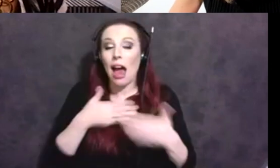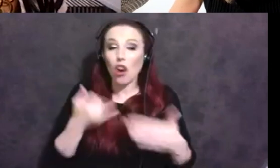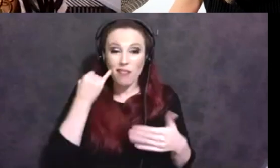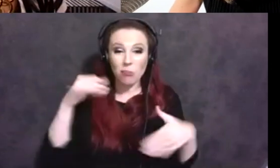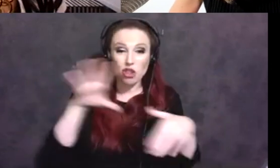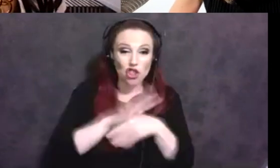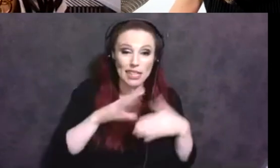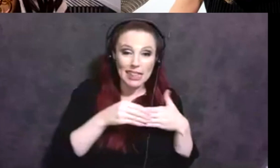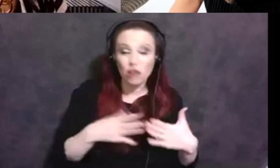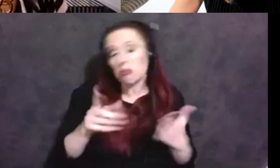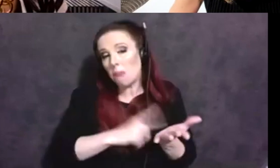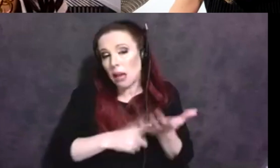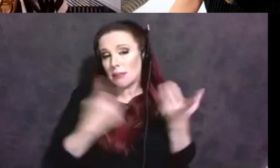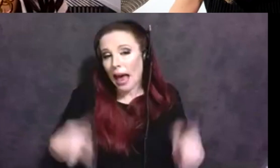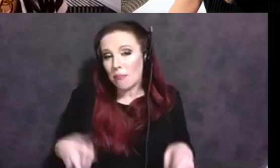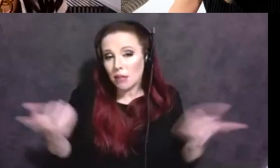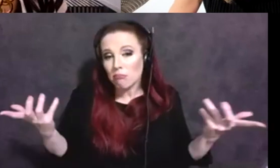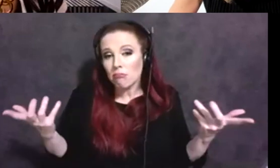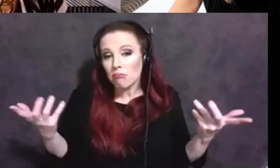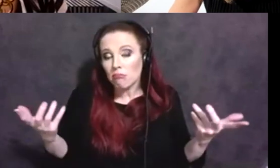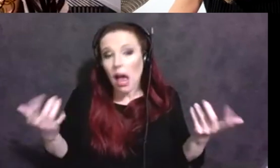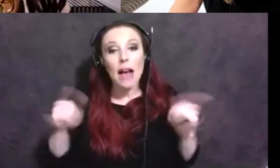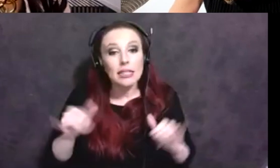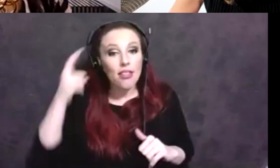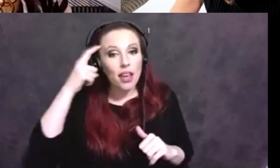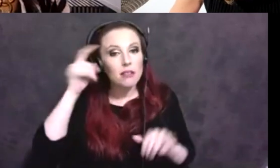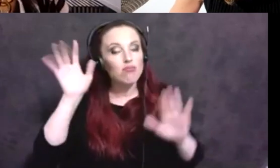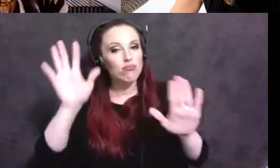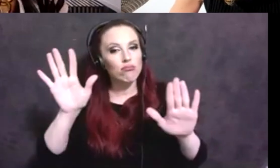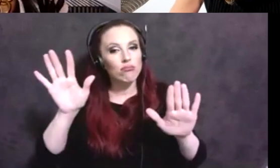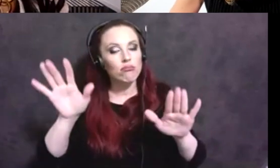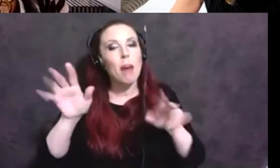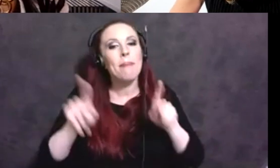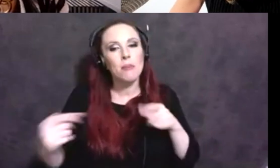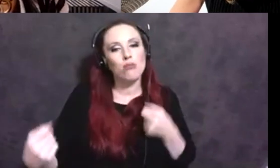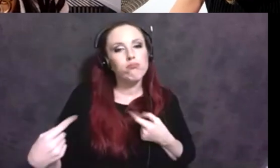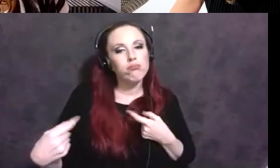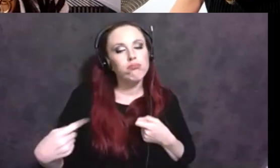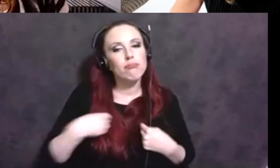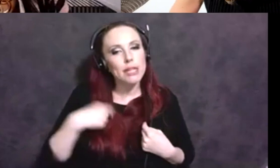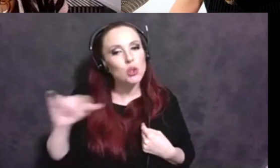still think because I lead with authenticity and vulnerability and empathy that even in